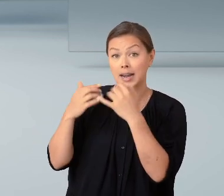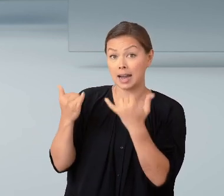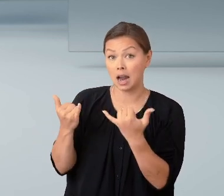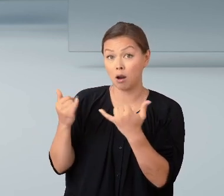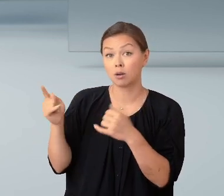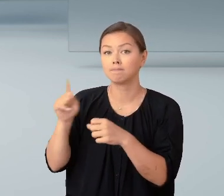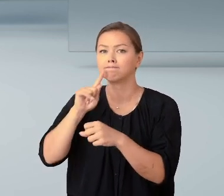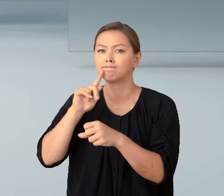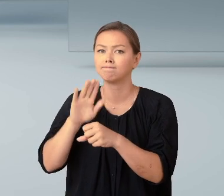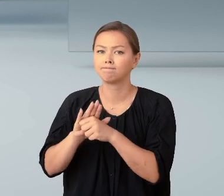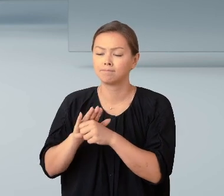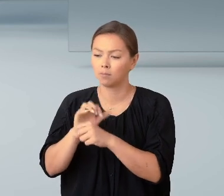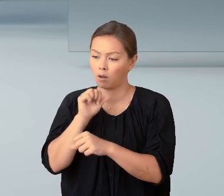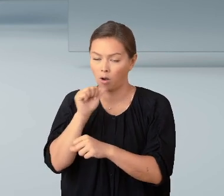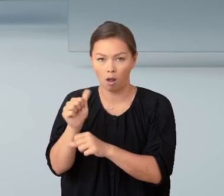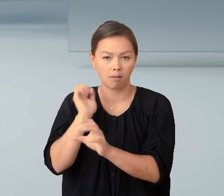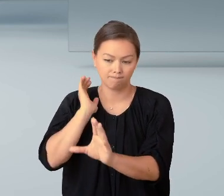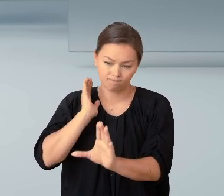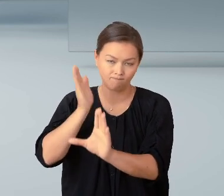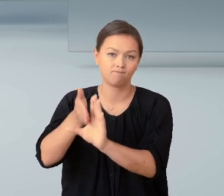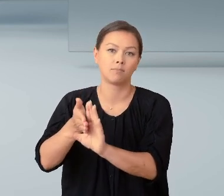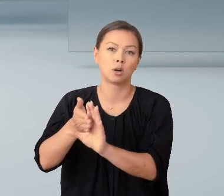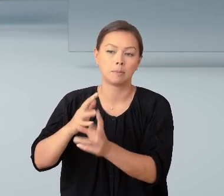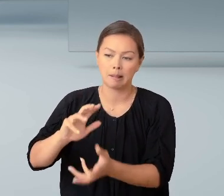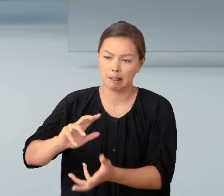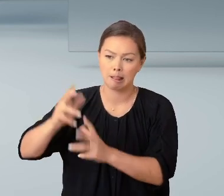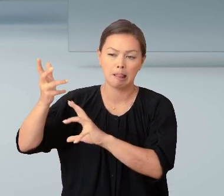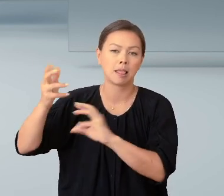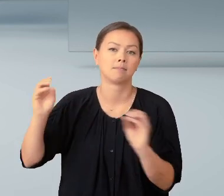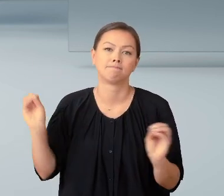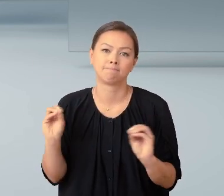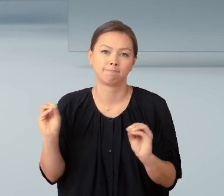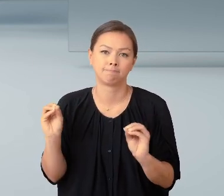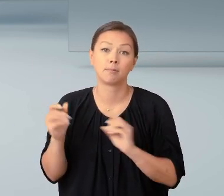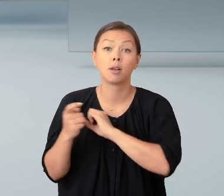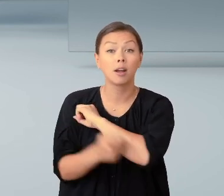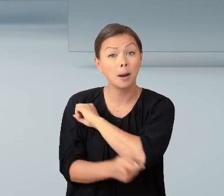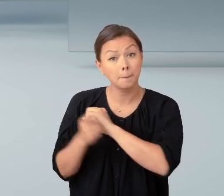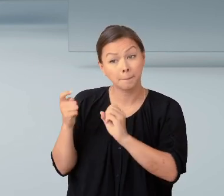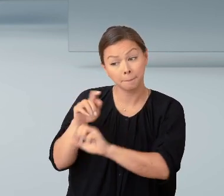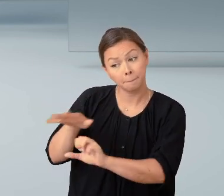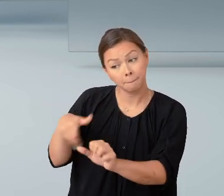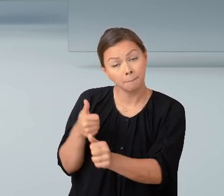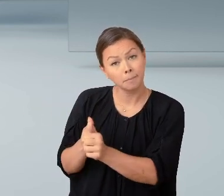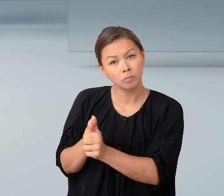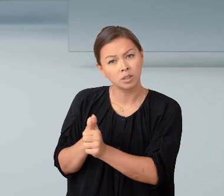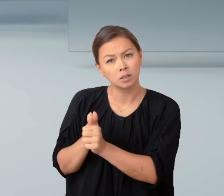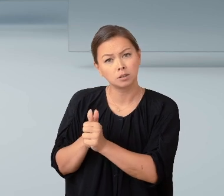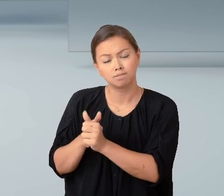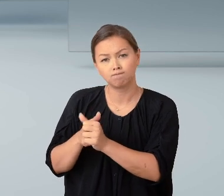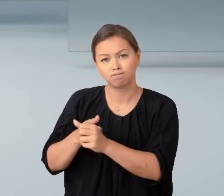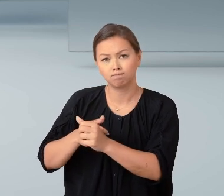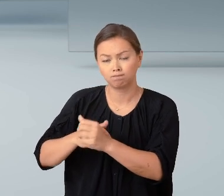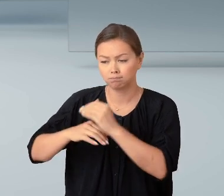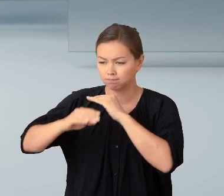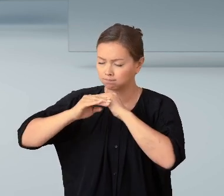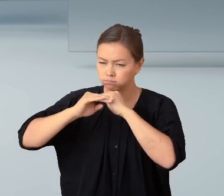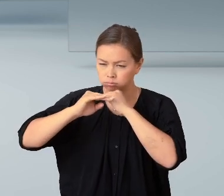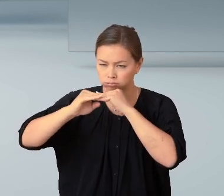your critical business data and processes. Automatic backups, built-in redundancy, and high availability protect your data